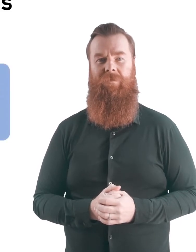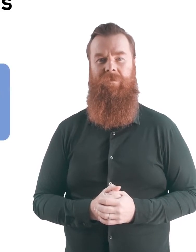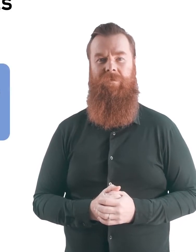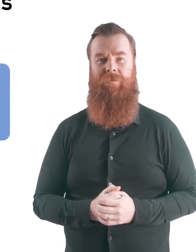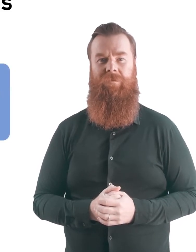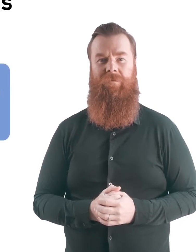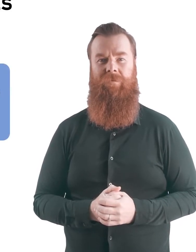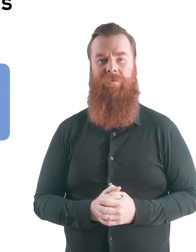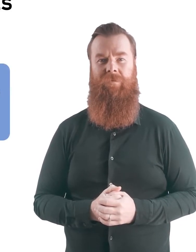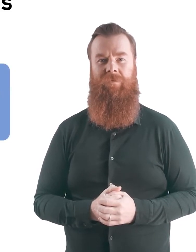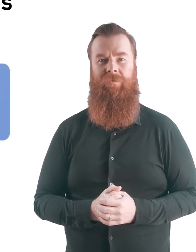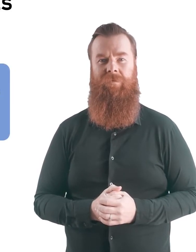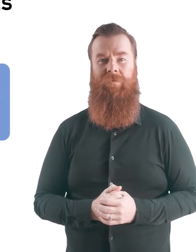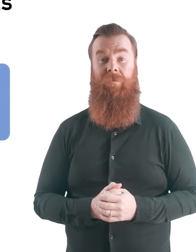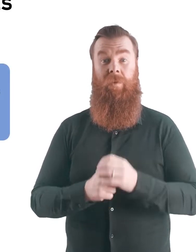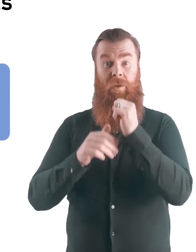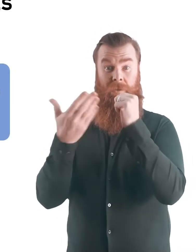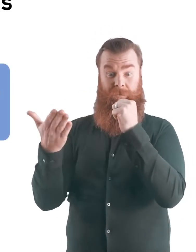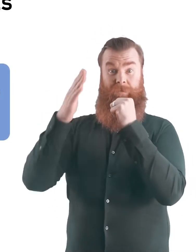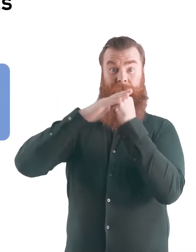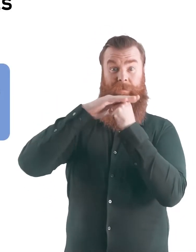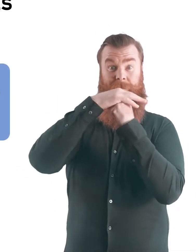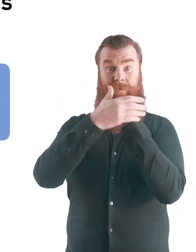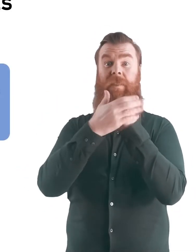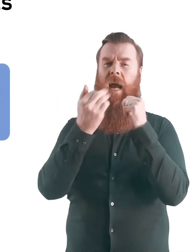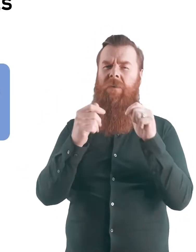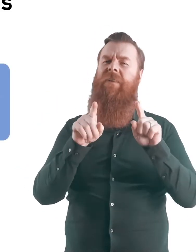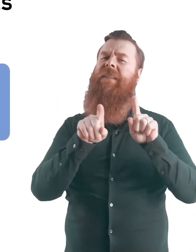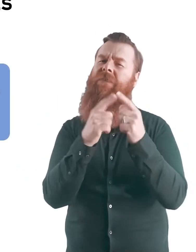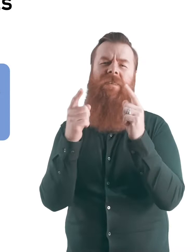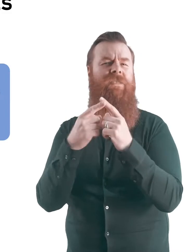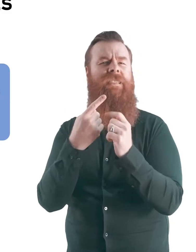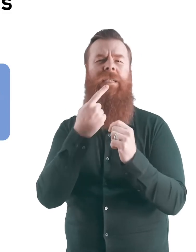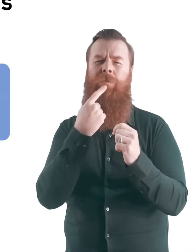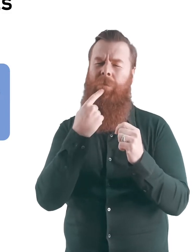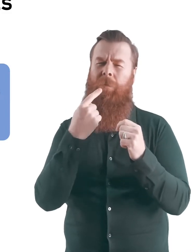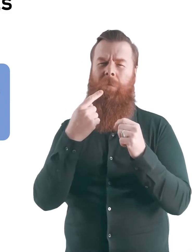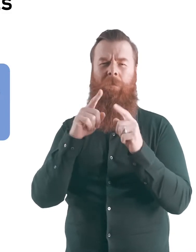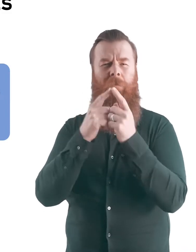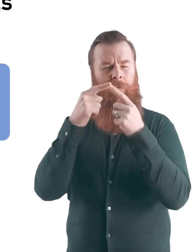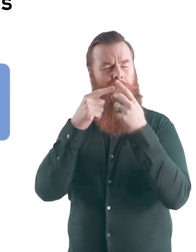There are different types of filling materials that dentists can use to fix teeth.